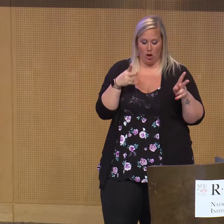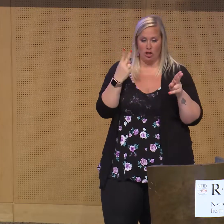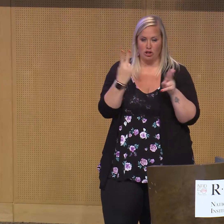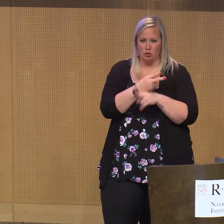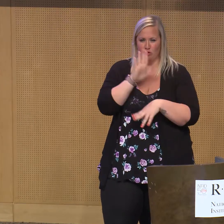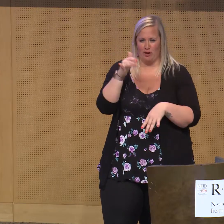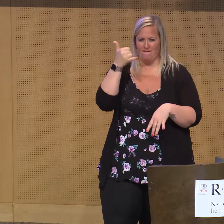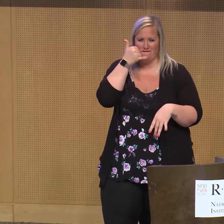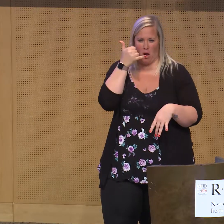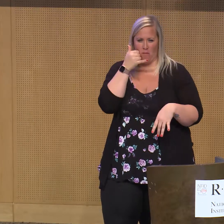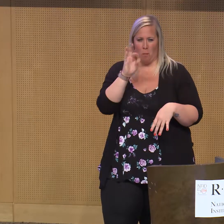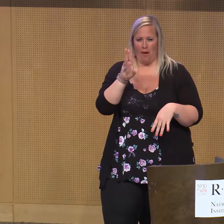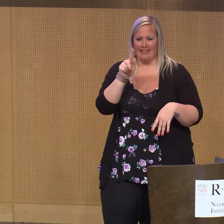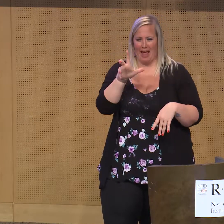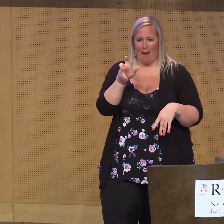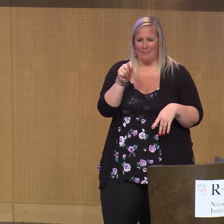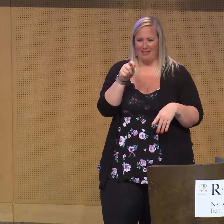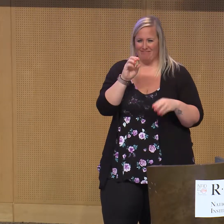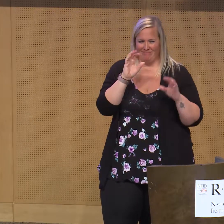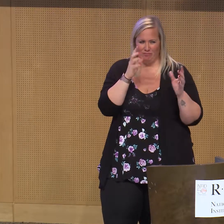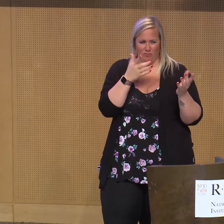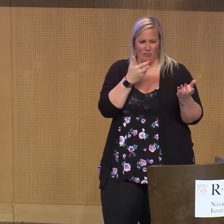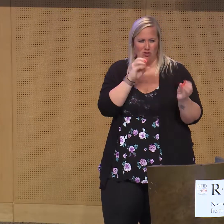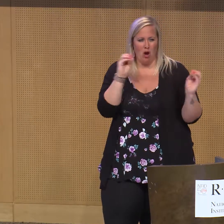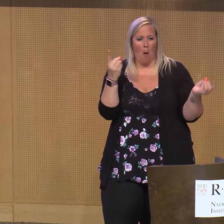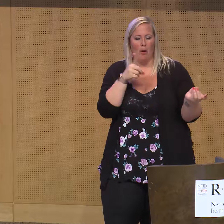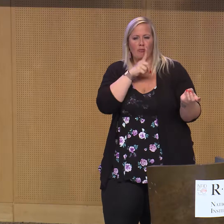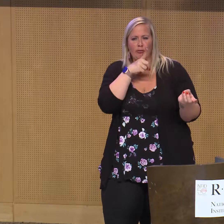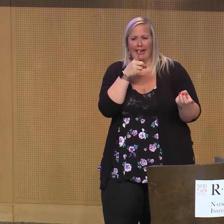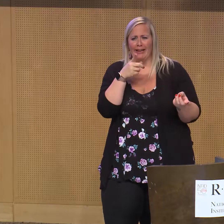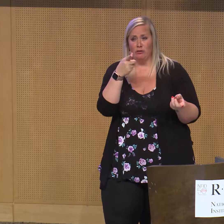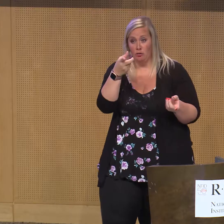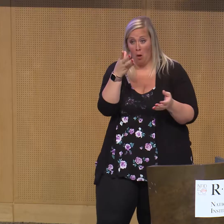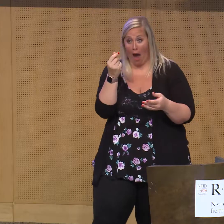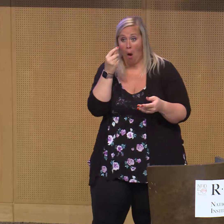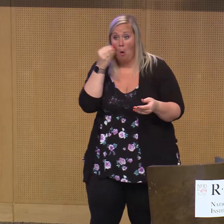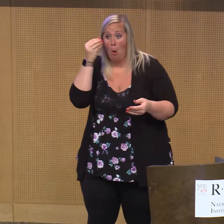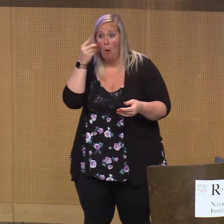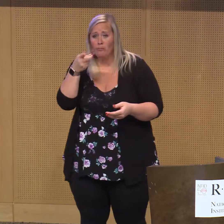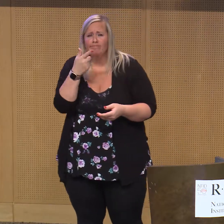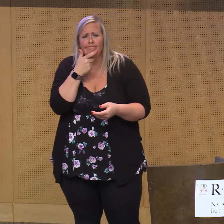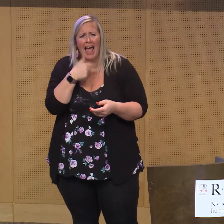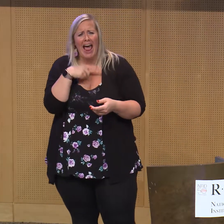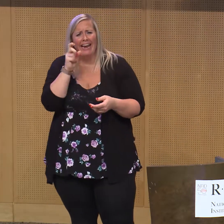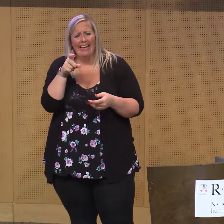80% of people utilize their phones or tablets. No one really--I mean, if you're not home,